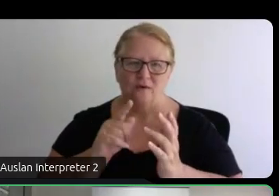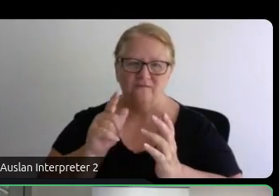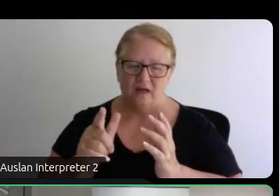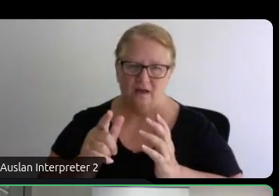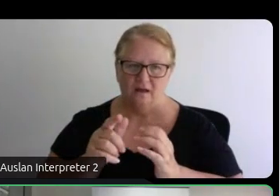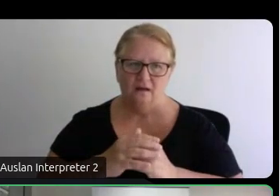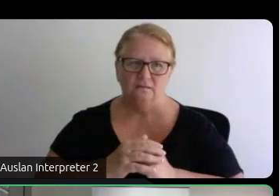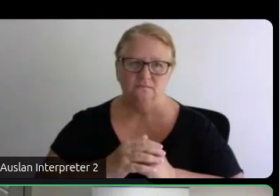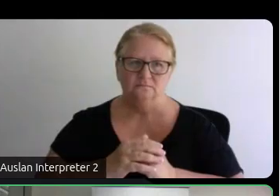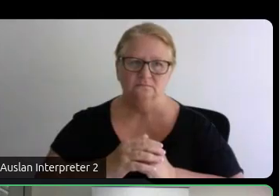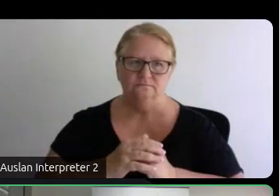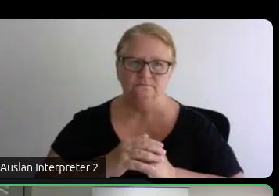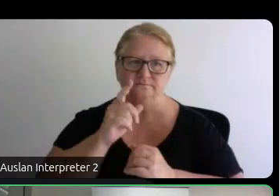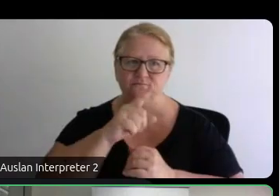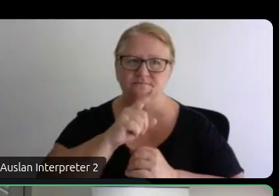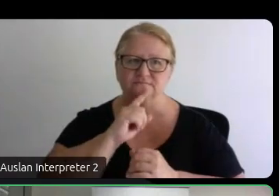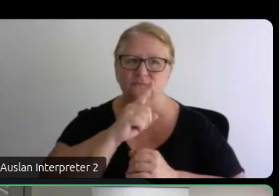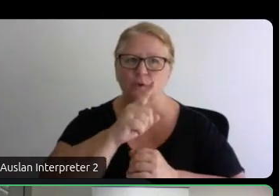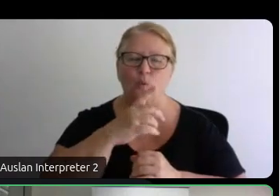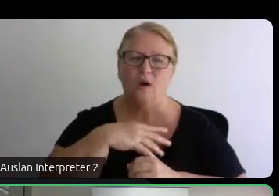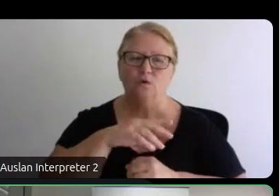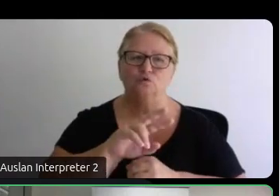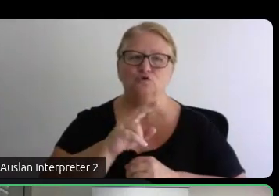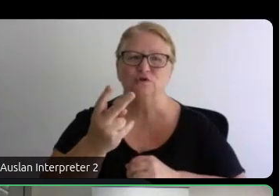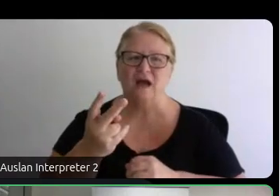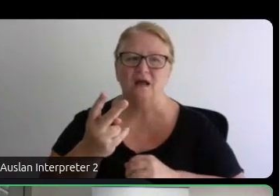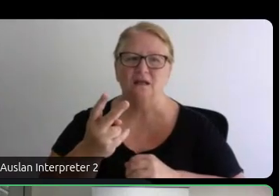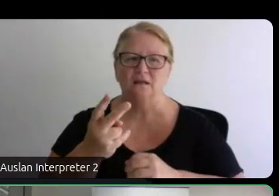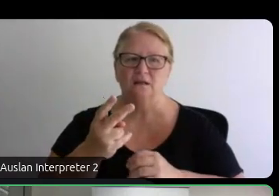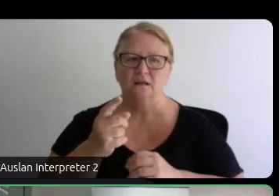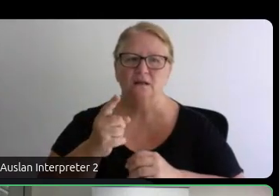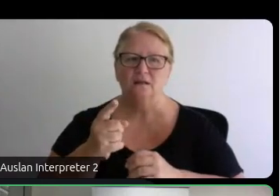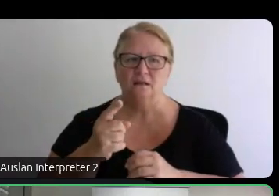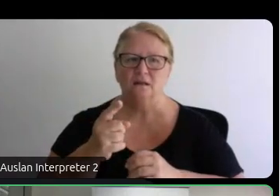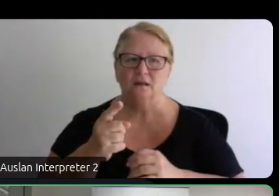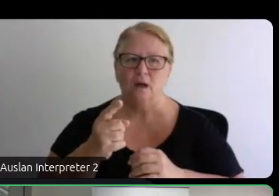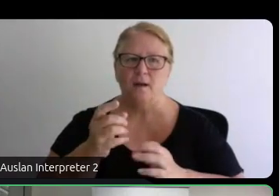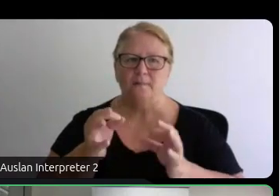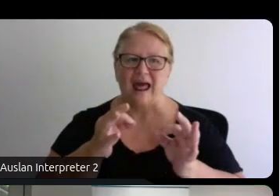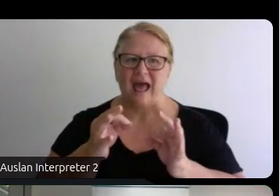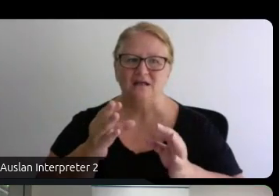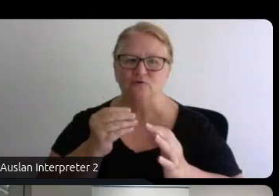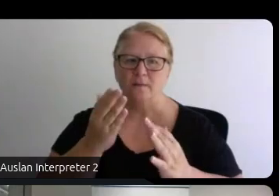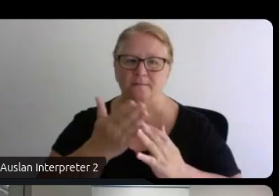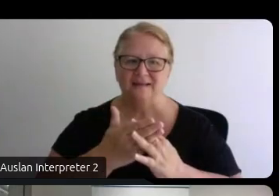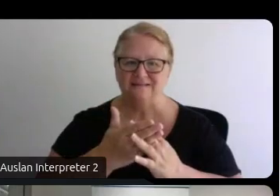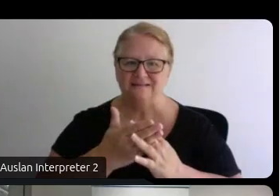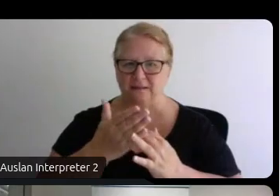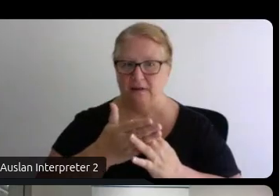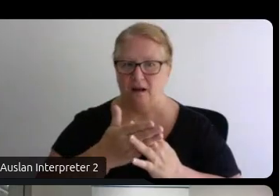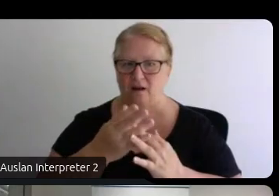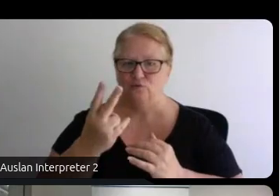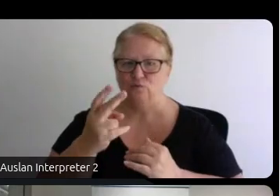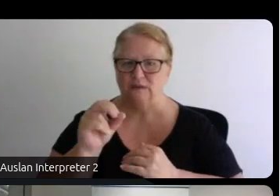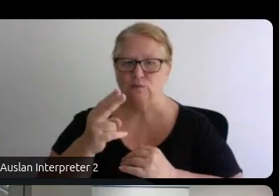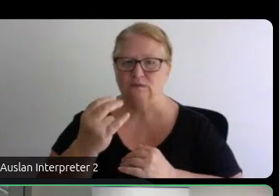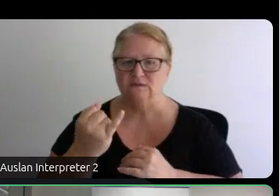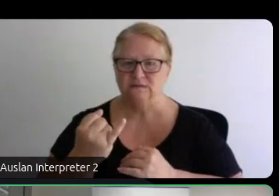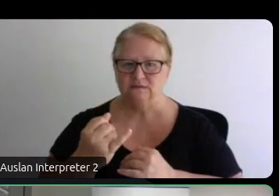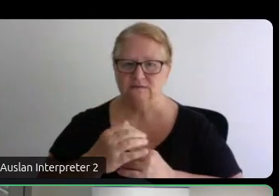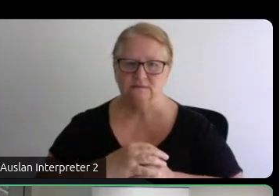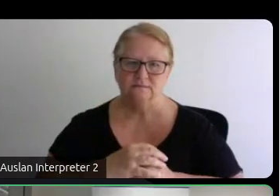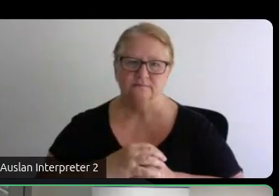um is that they're looking to transition to the new framework plans from mid 2026. Um